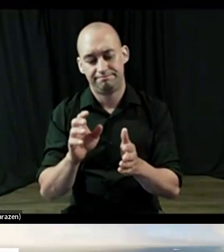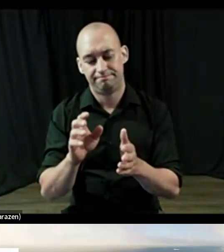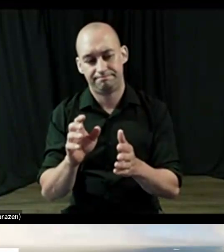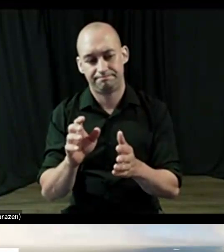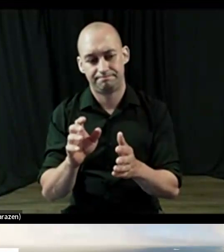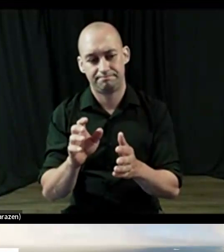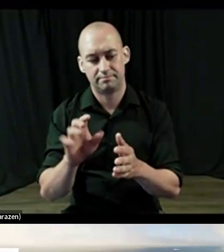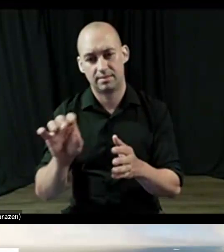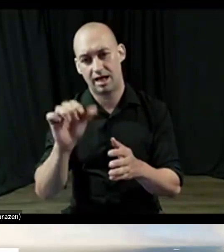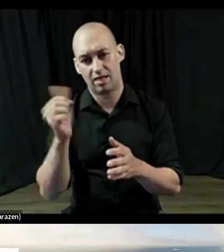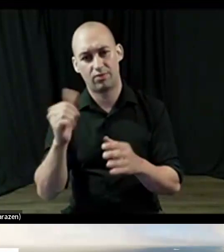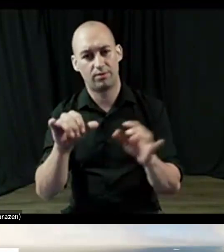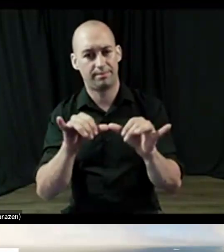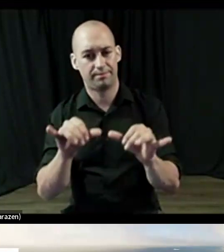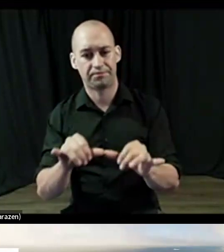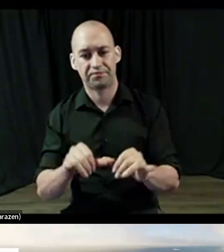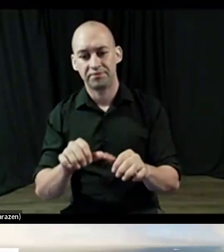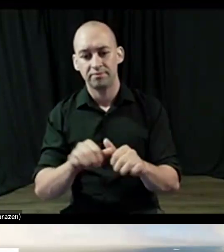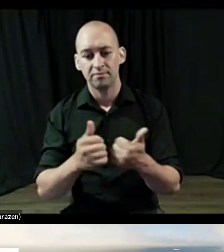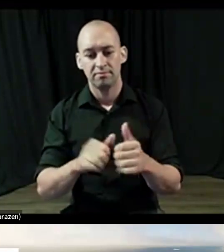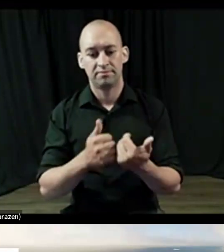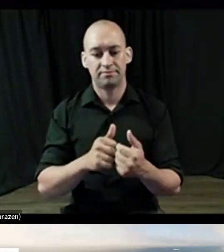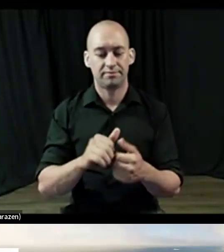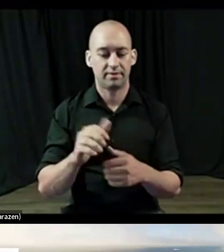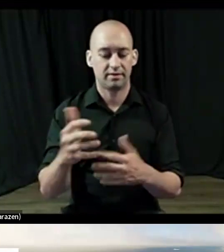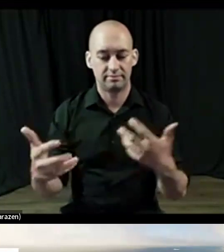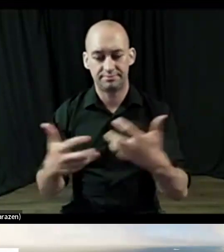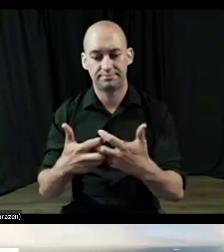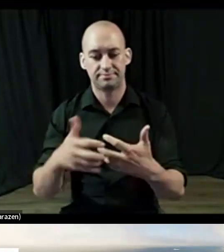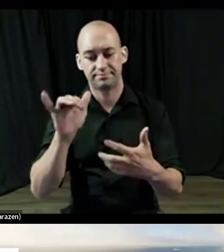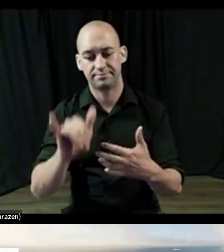other metrics, and then how this, you know, fits into the other programs out there. So everything